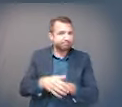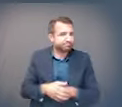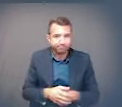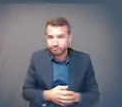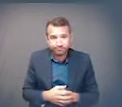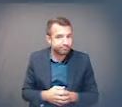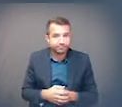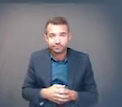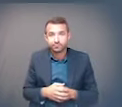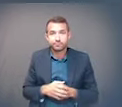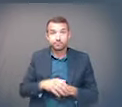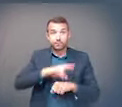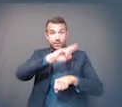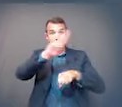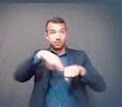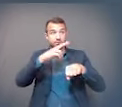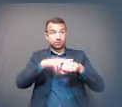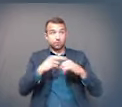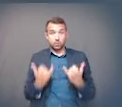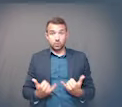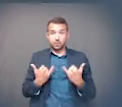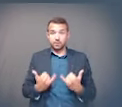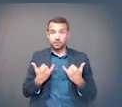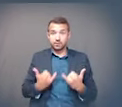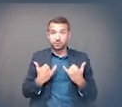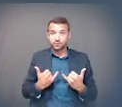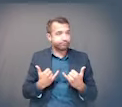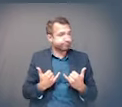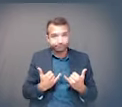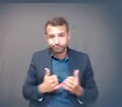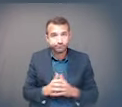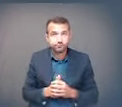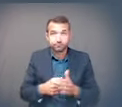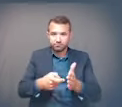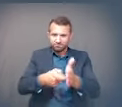And if this here is what we call normal, I say, "Let's be different."